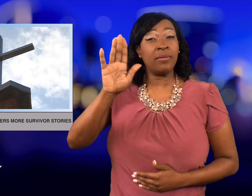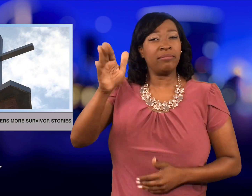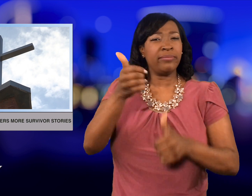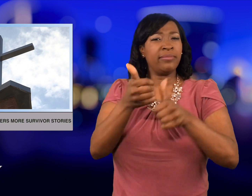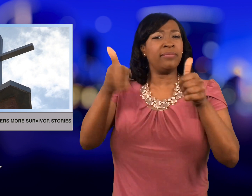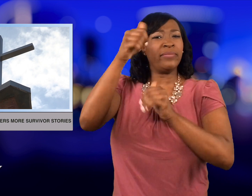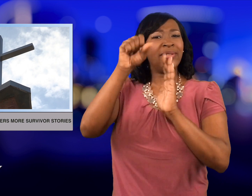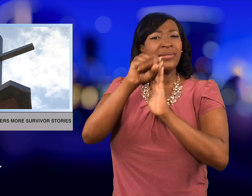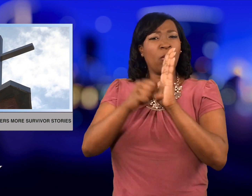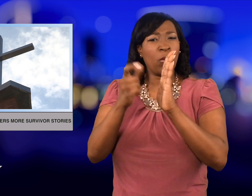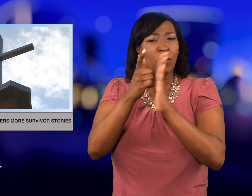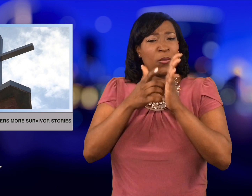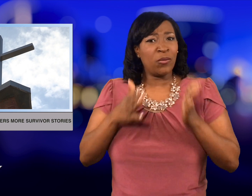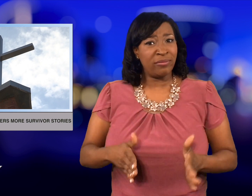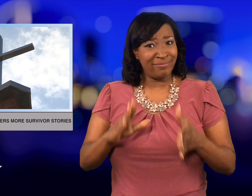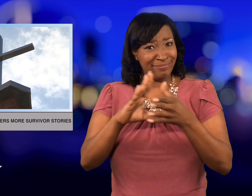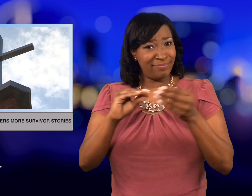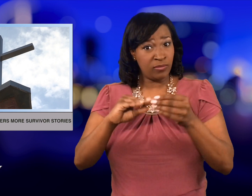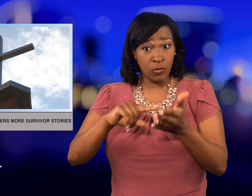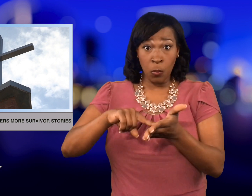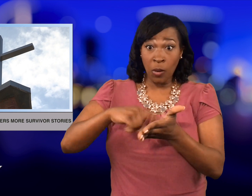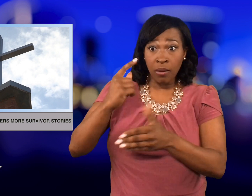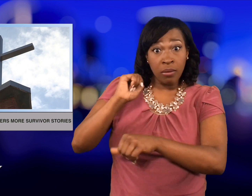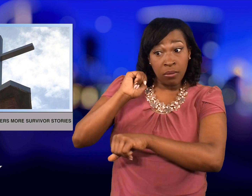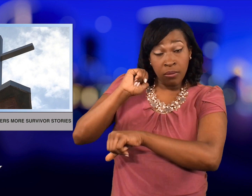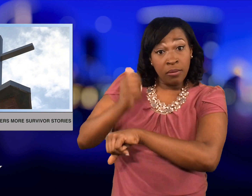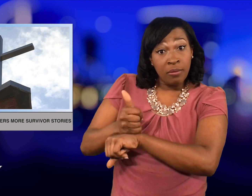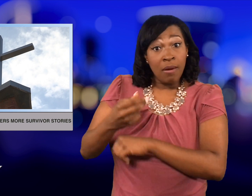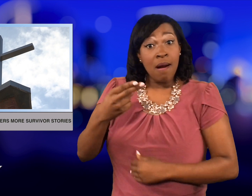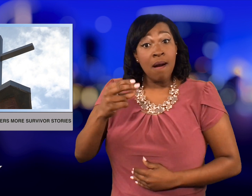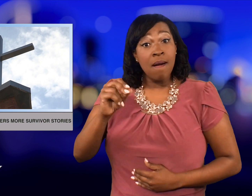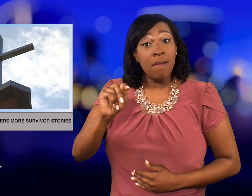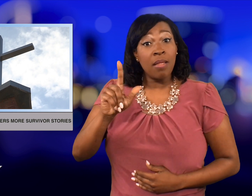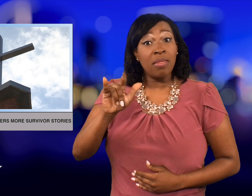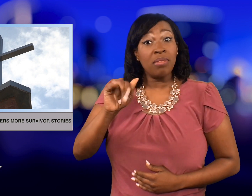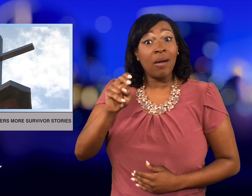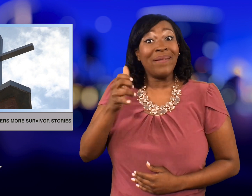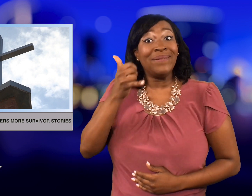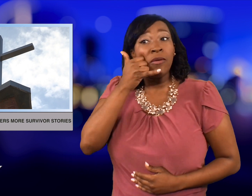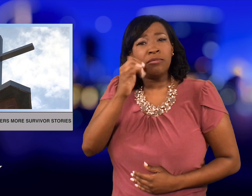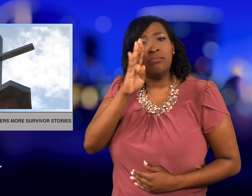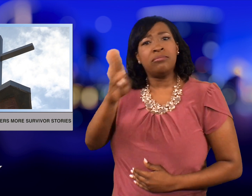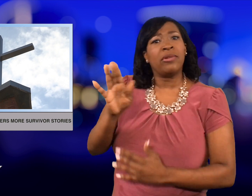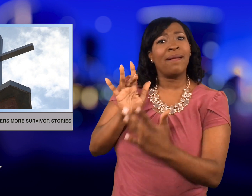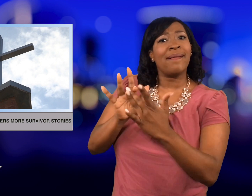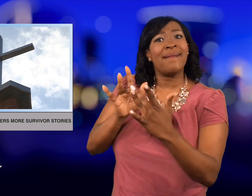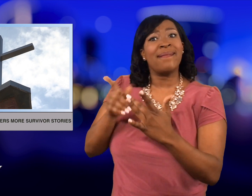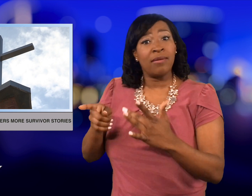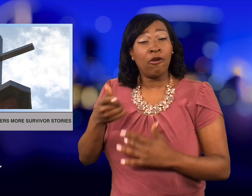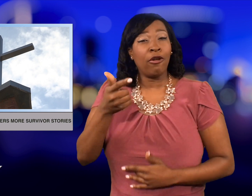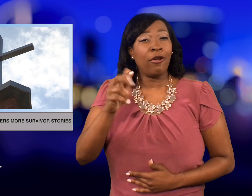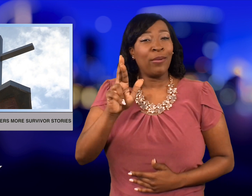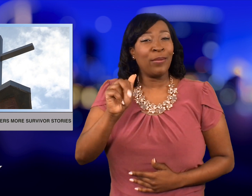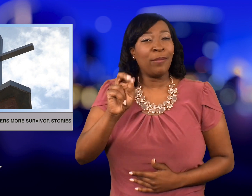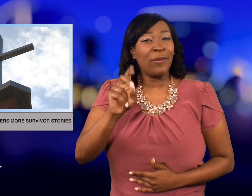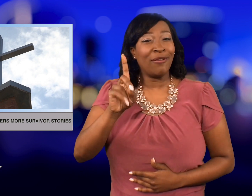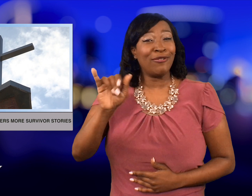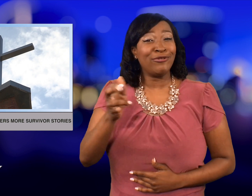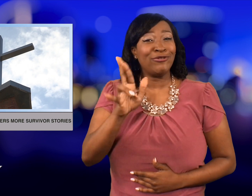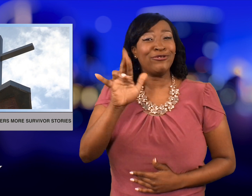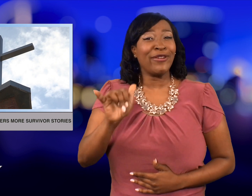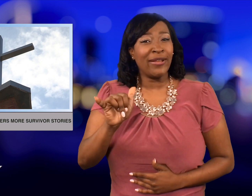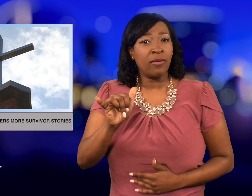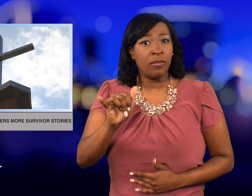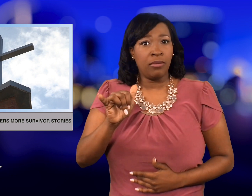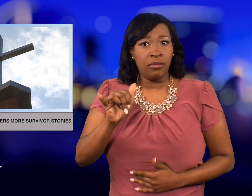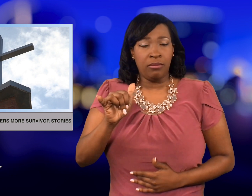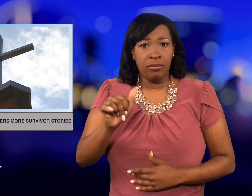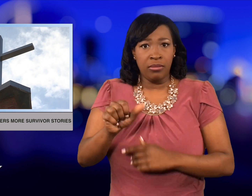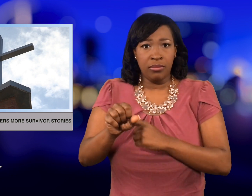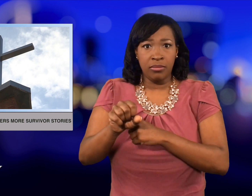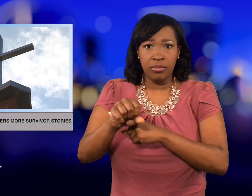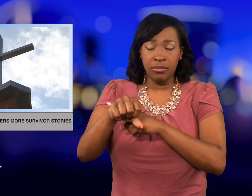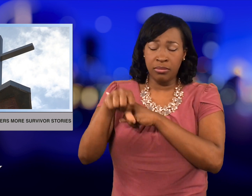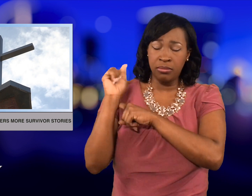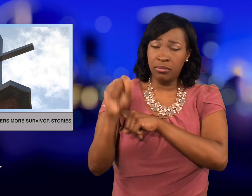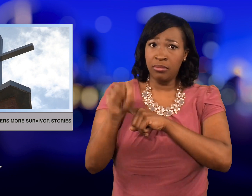The state attorney says the hotline set up in the wake of a scathing grand jury report